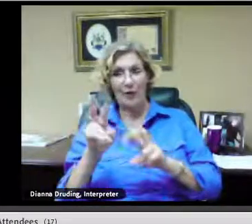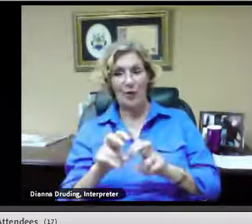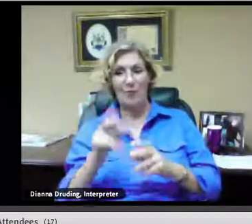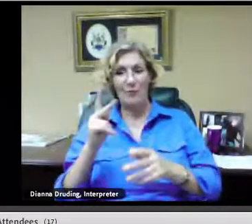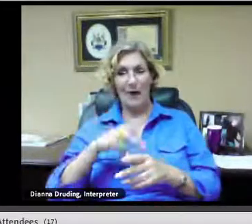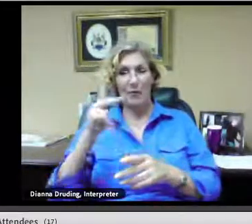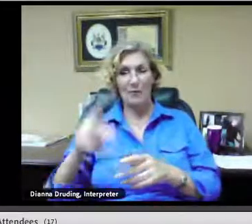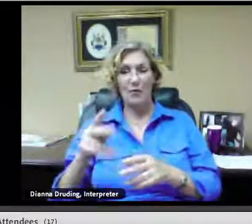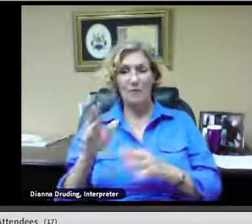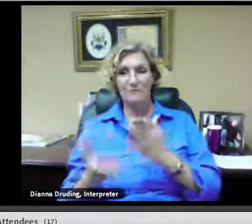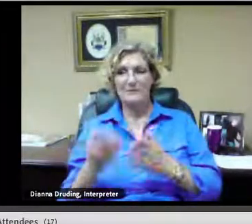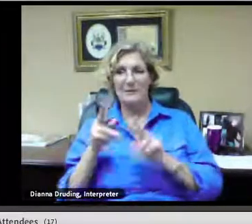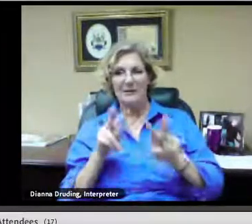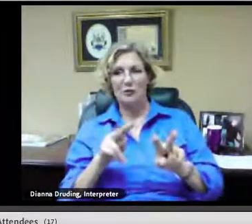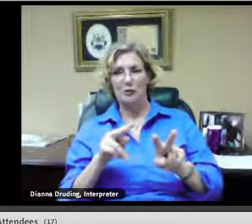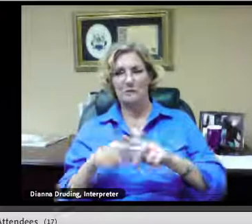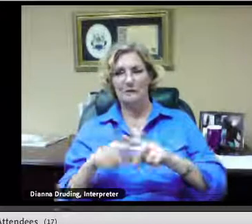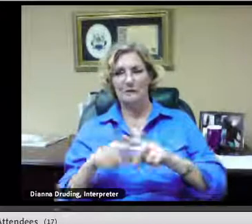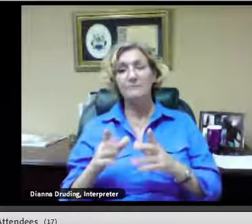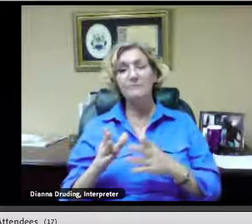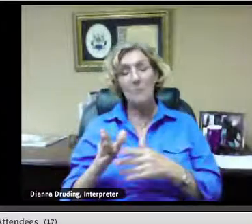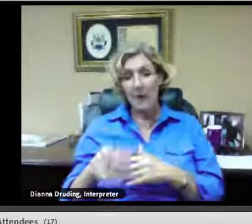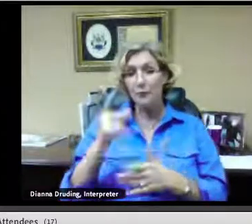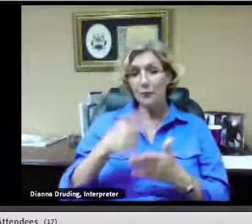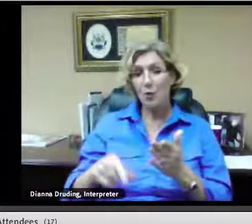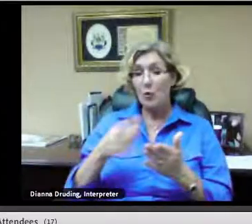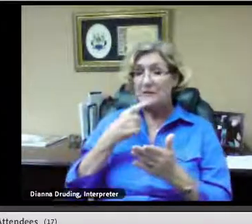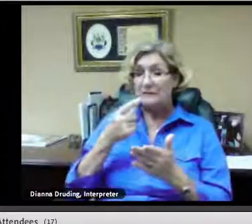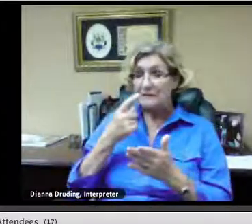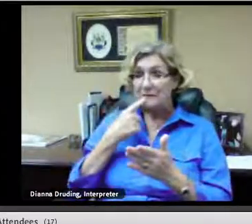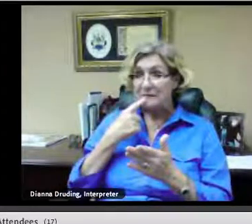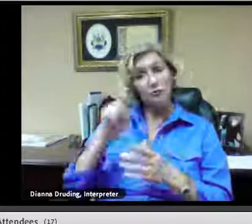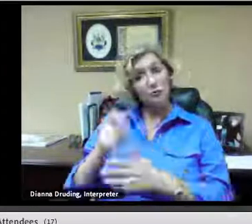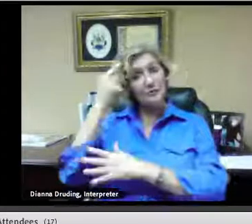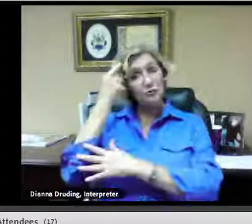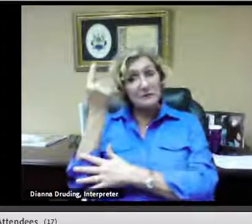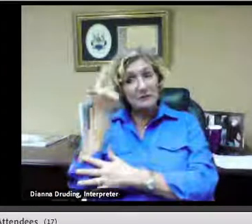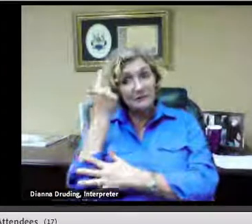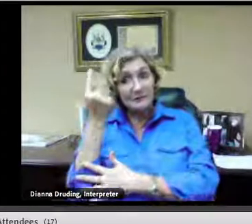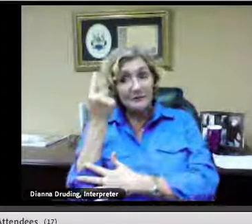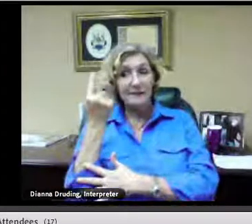some of those accommodations while you're designing your library services.